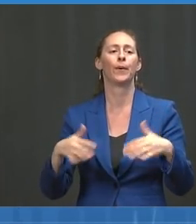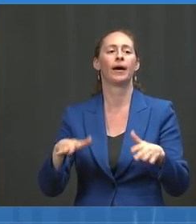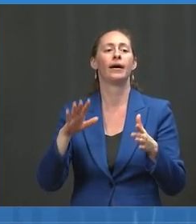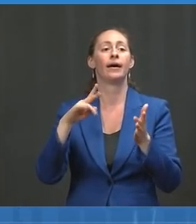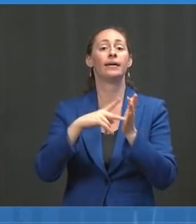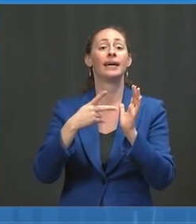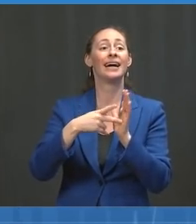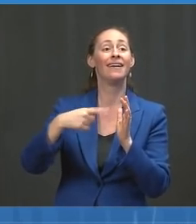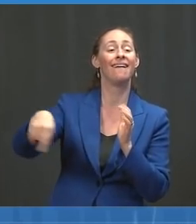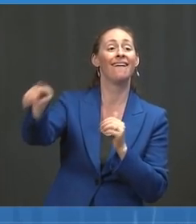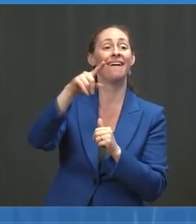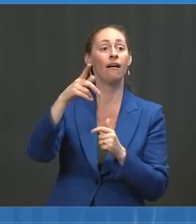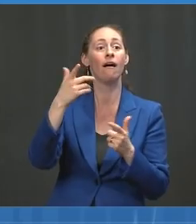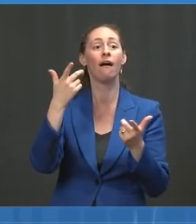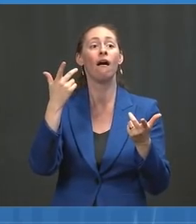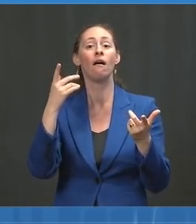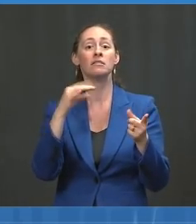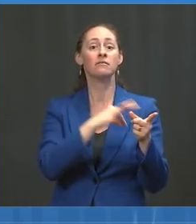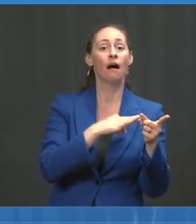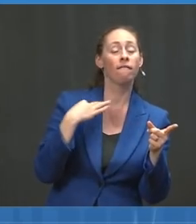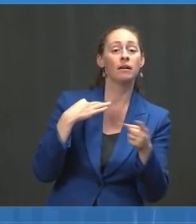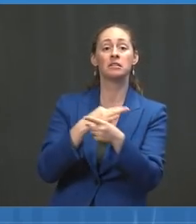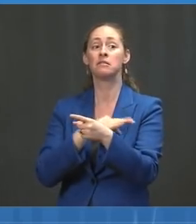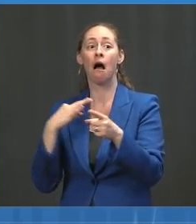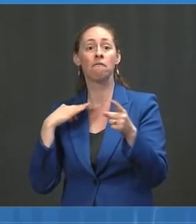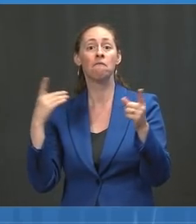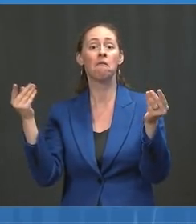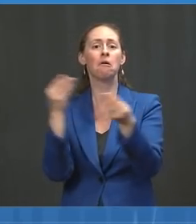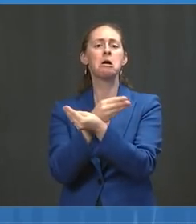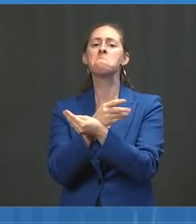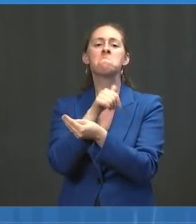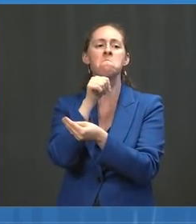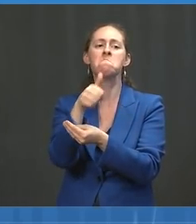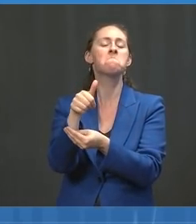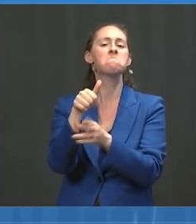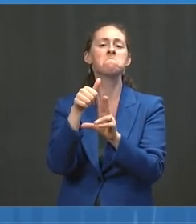with a much more transmissible virus. And we have, of course, seen outbreaks